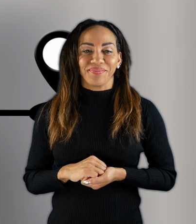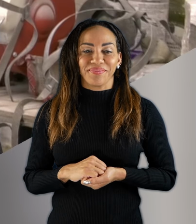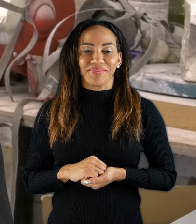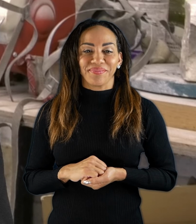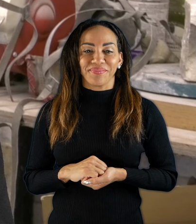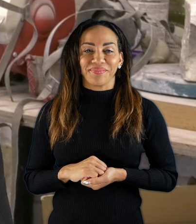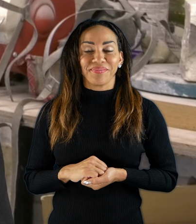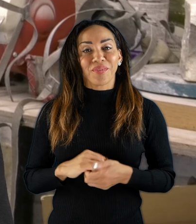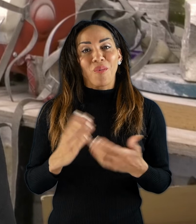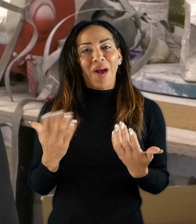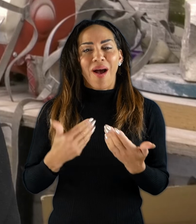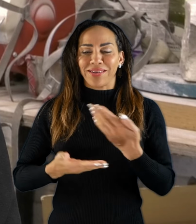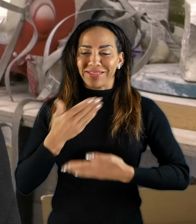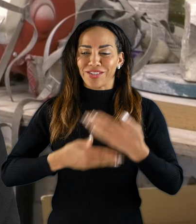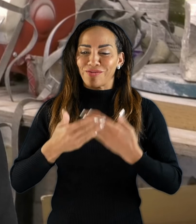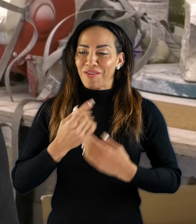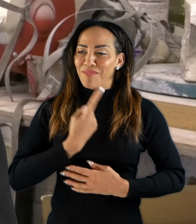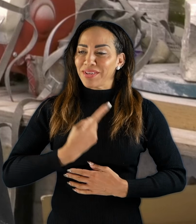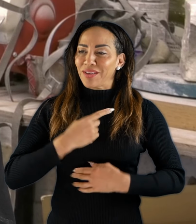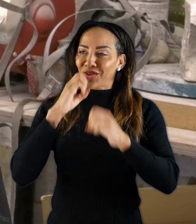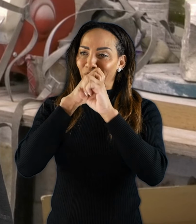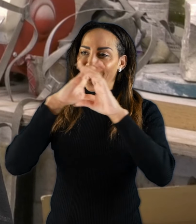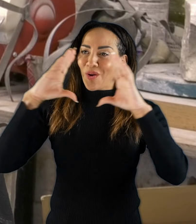Well, I always describe myself as a conceptually driven sculptor,